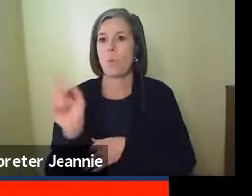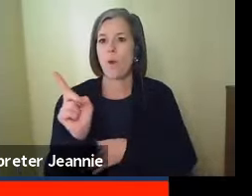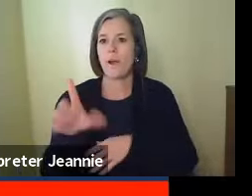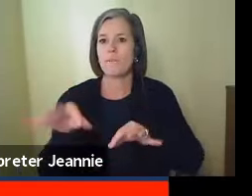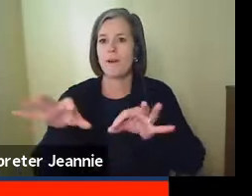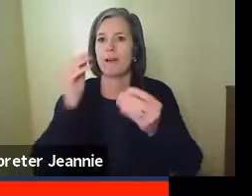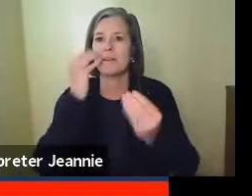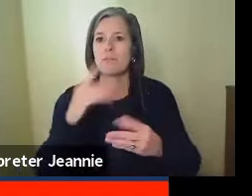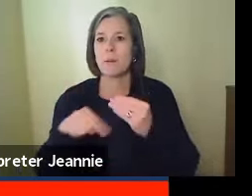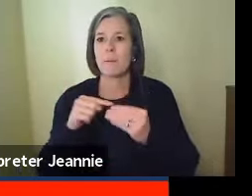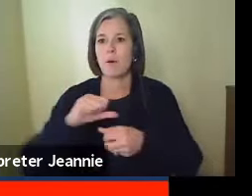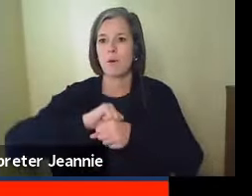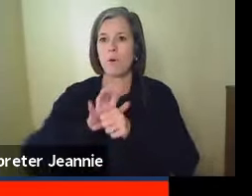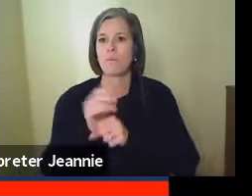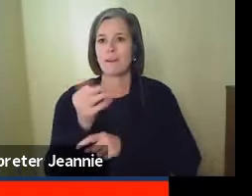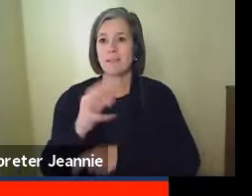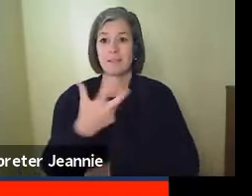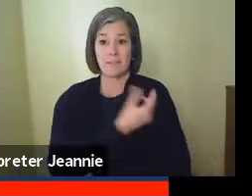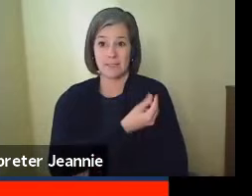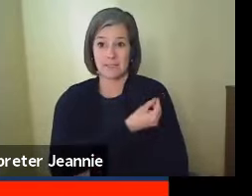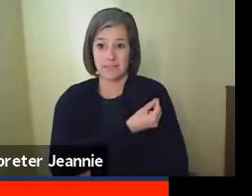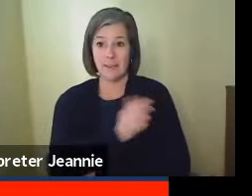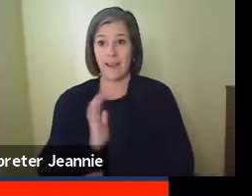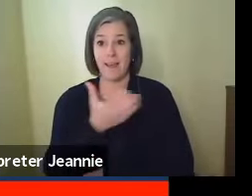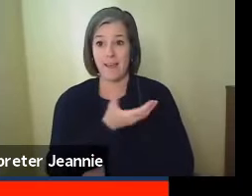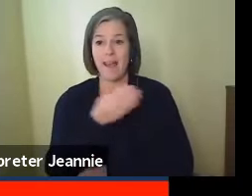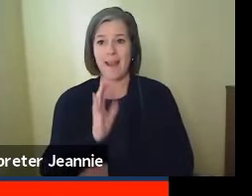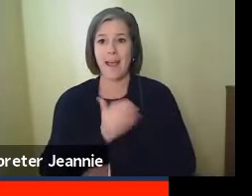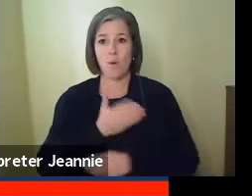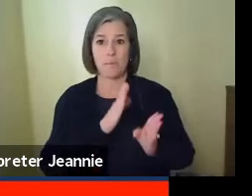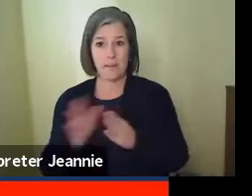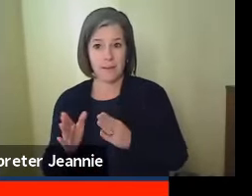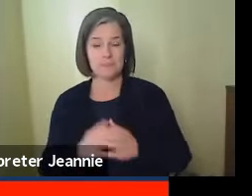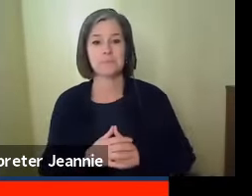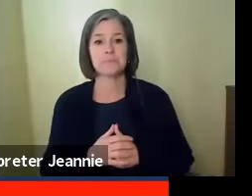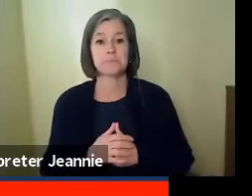about the COVID-19 vaccine and our plan. Our plan had to be submitted to